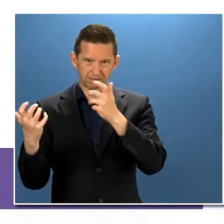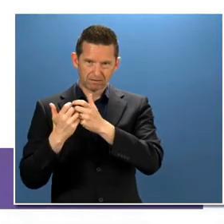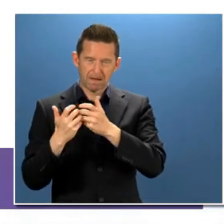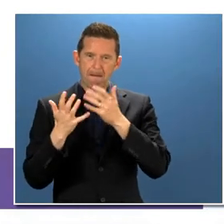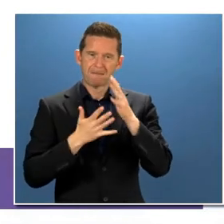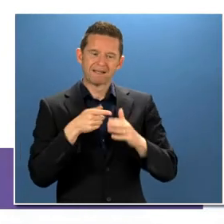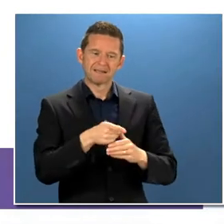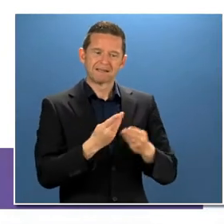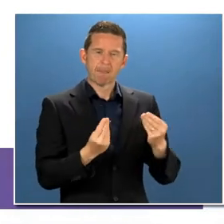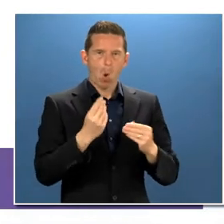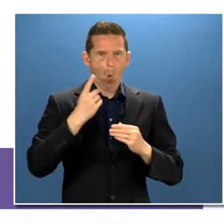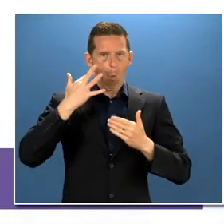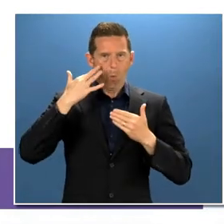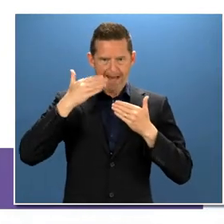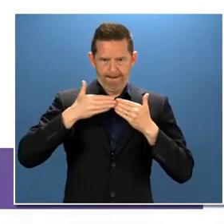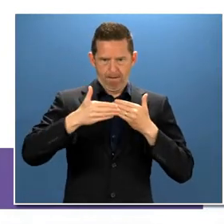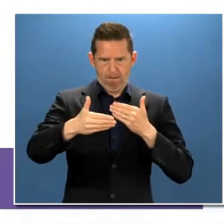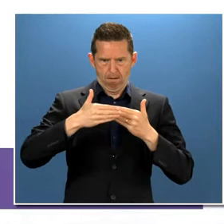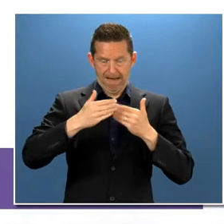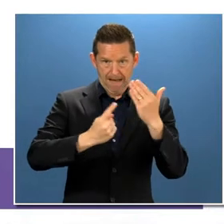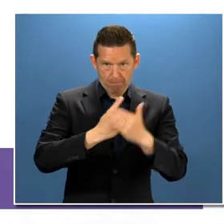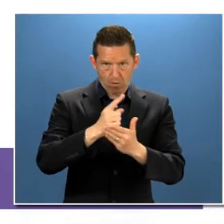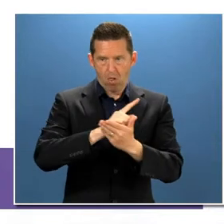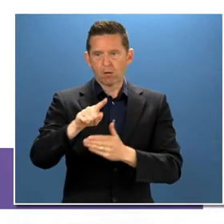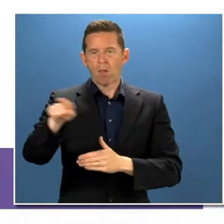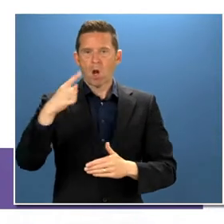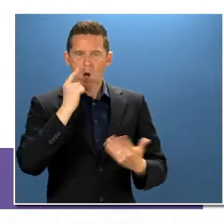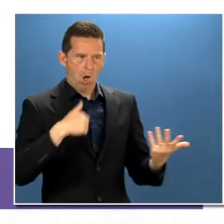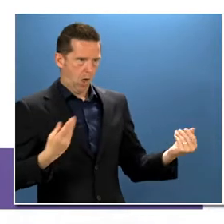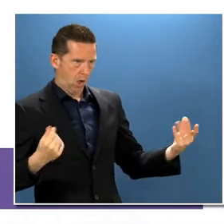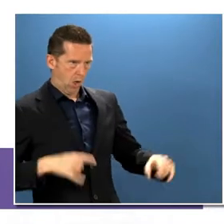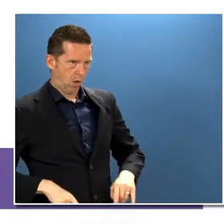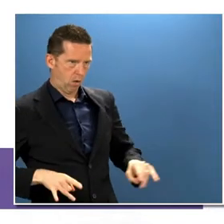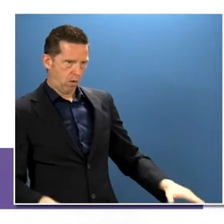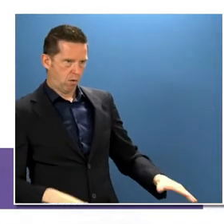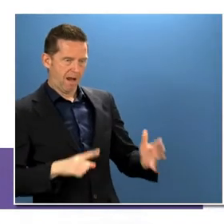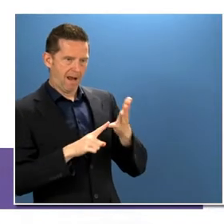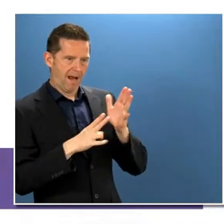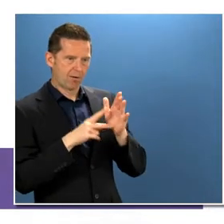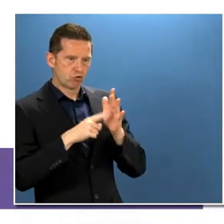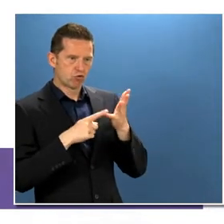up to the point that it imposes an unjustifiable hardship on an employer; that's the model, isn't it? That's correct.